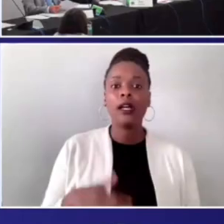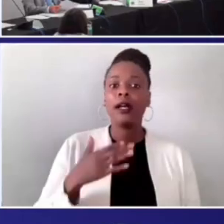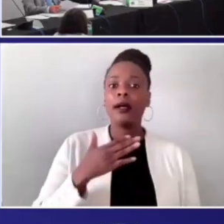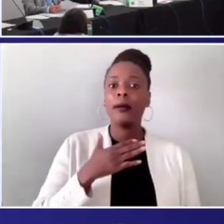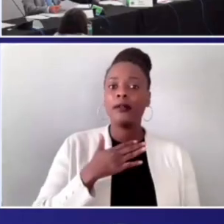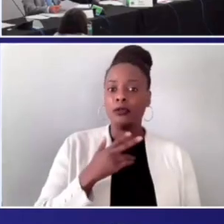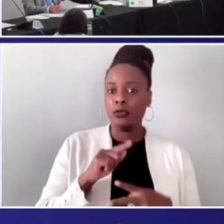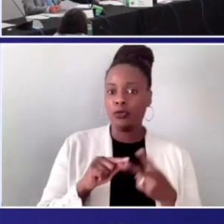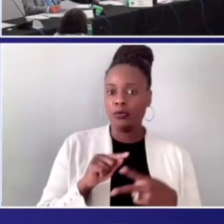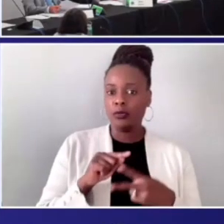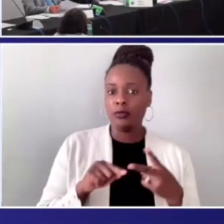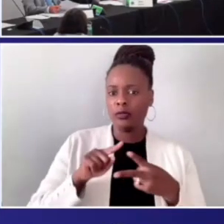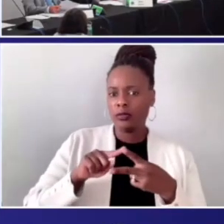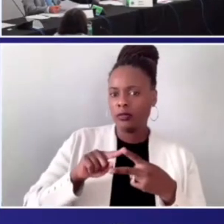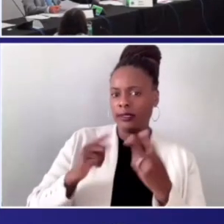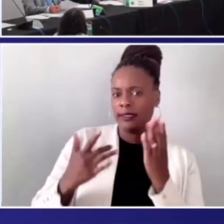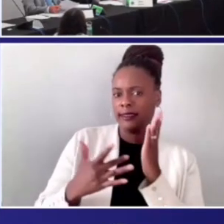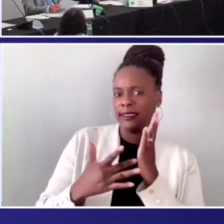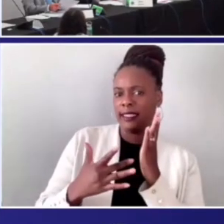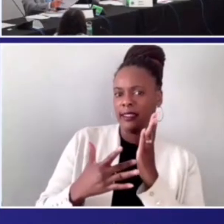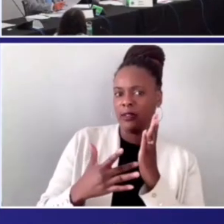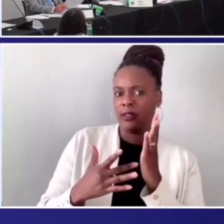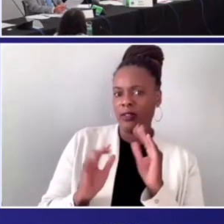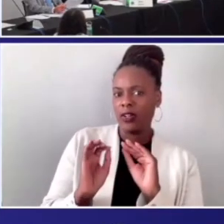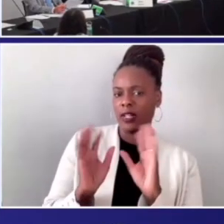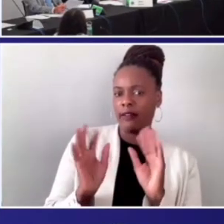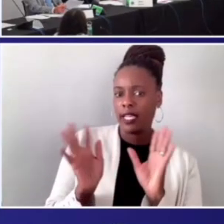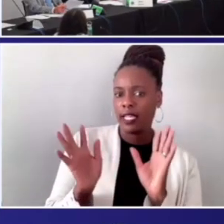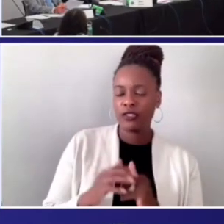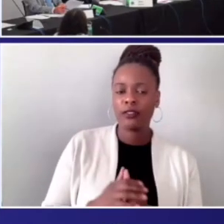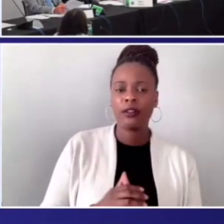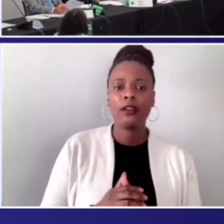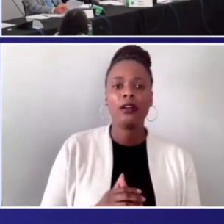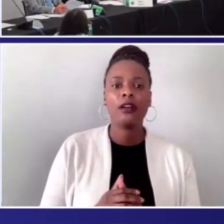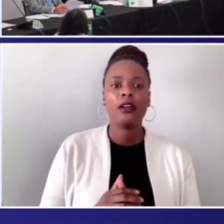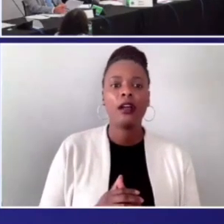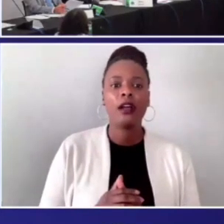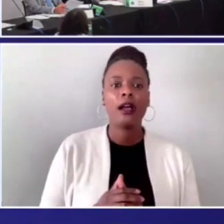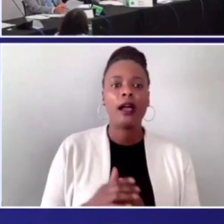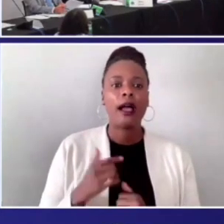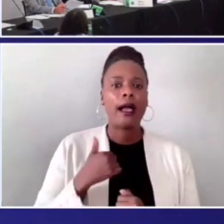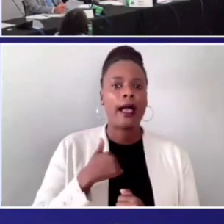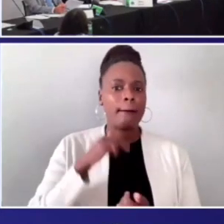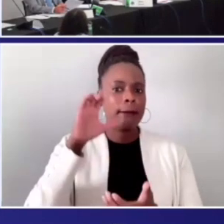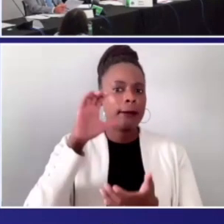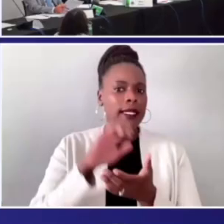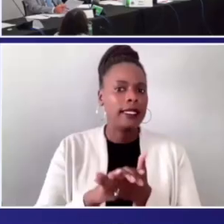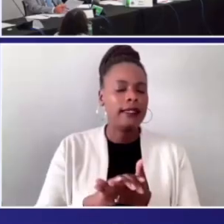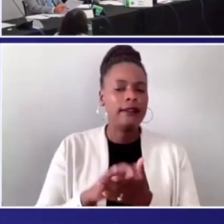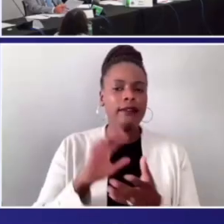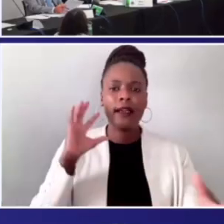One, I think is a technical clarification. I believe that aggregate monthly payment is